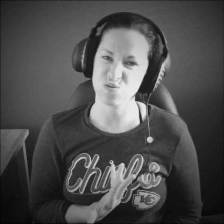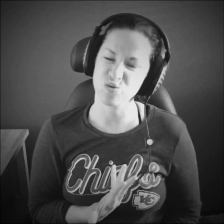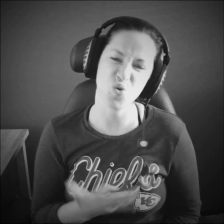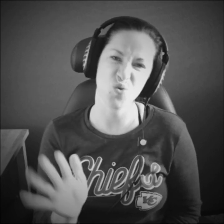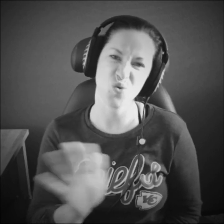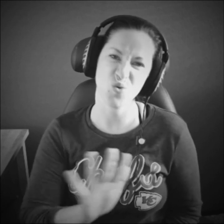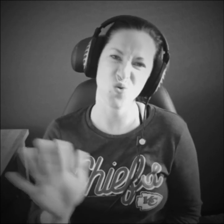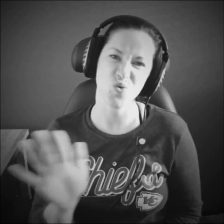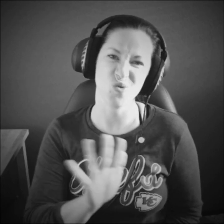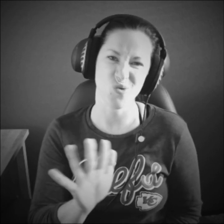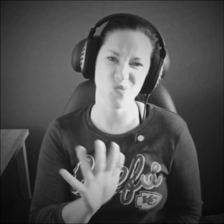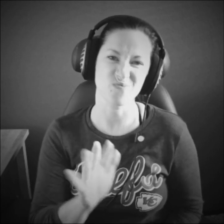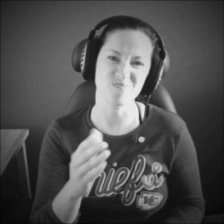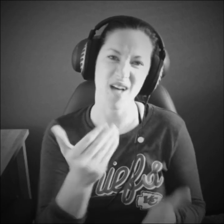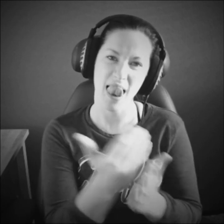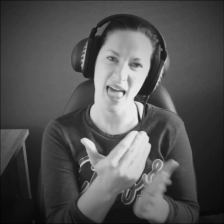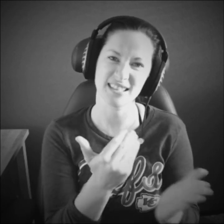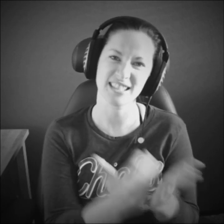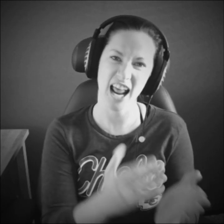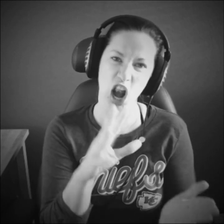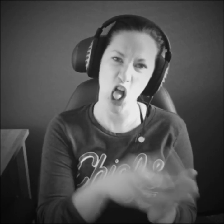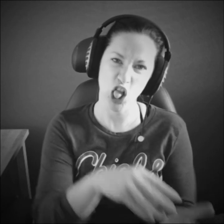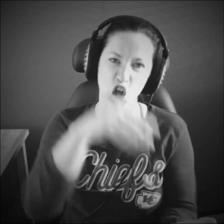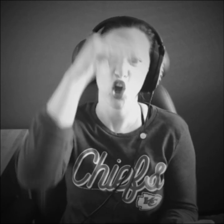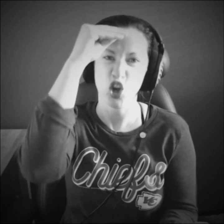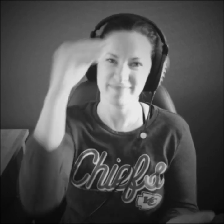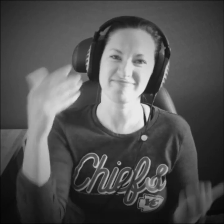another lesson learned rise above it and